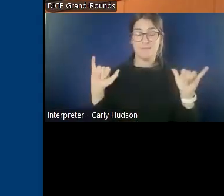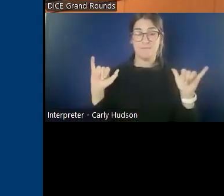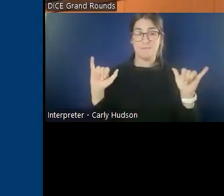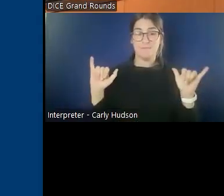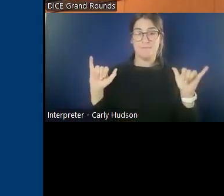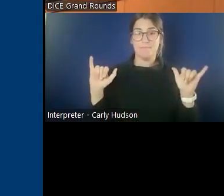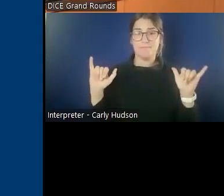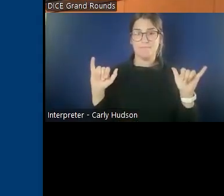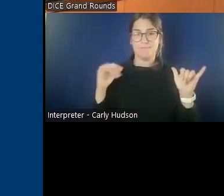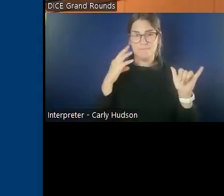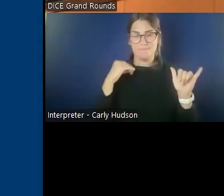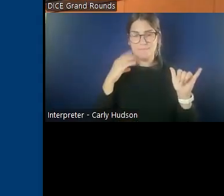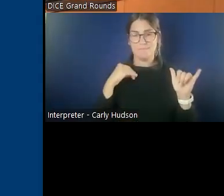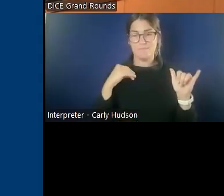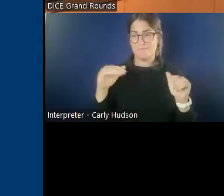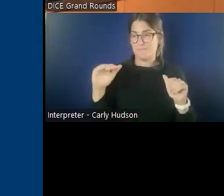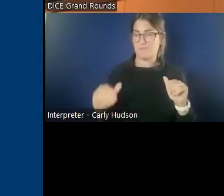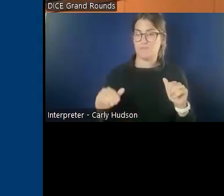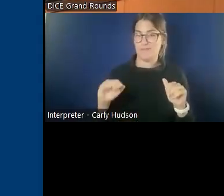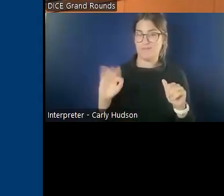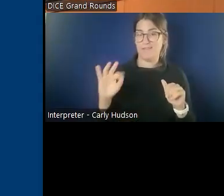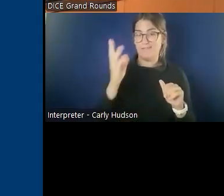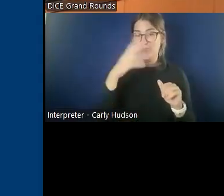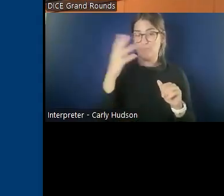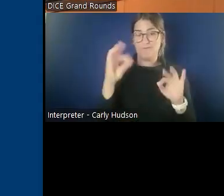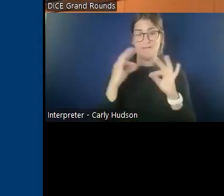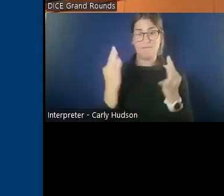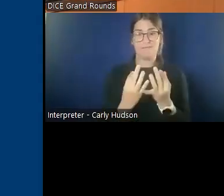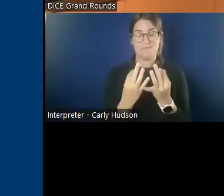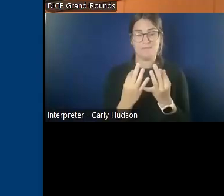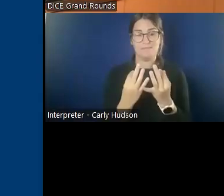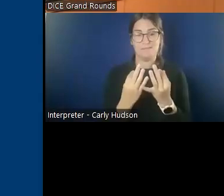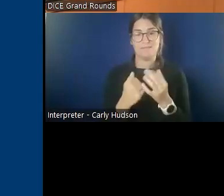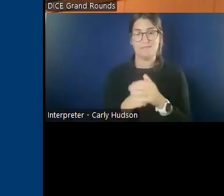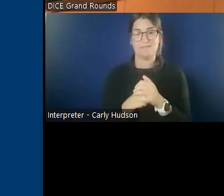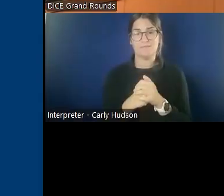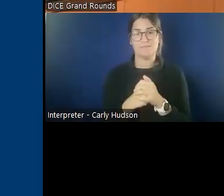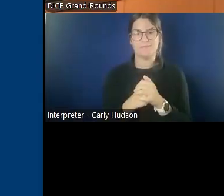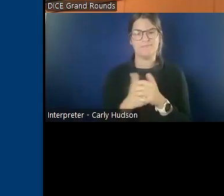you know T of of of uh immigrant family uh of immigrant parents and so forth so I found that